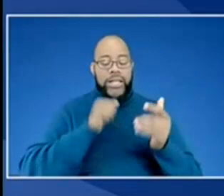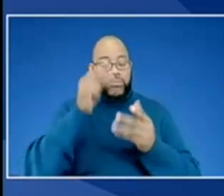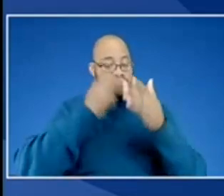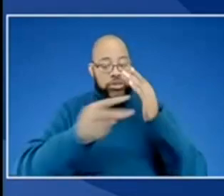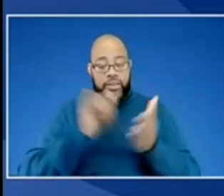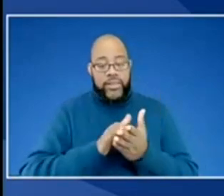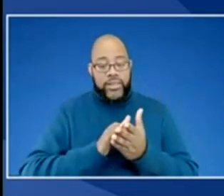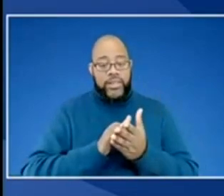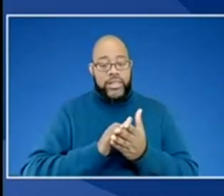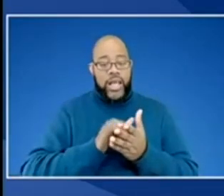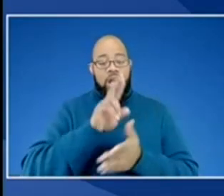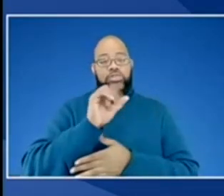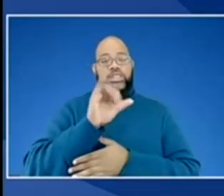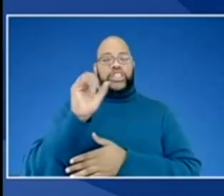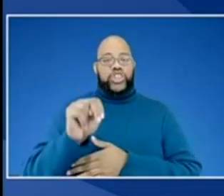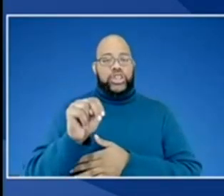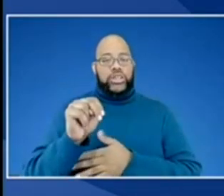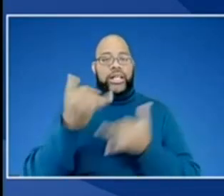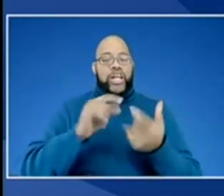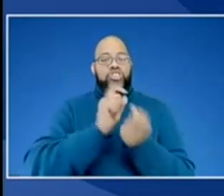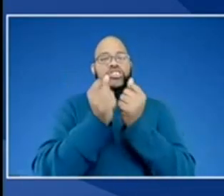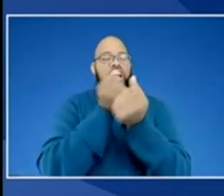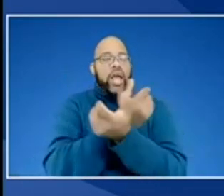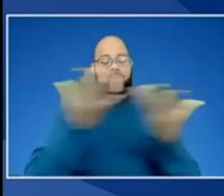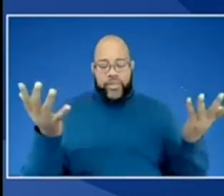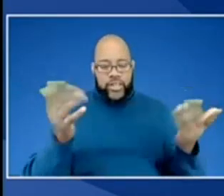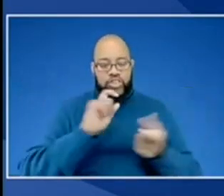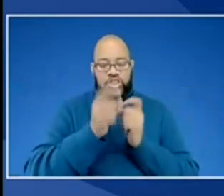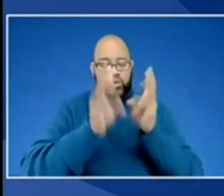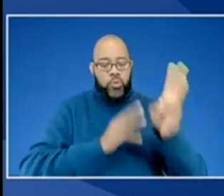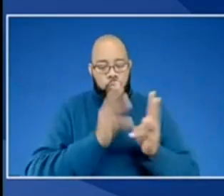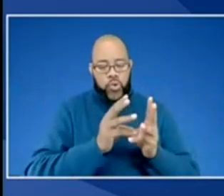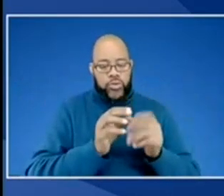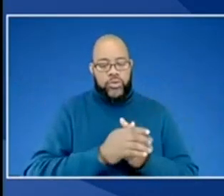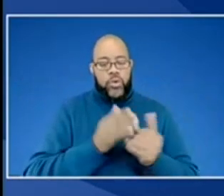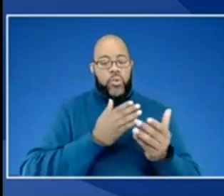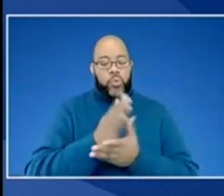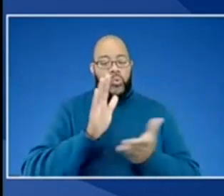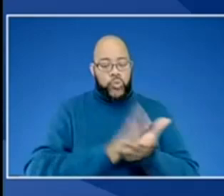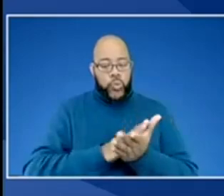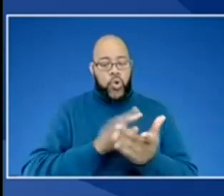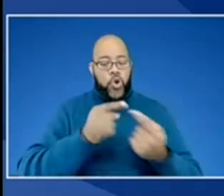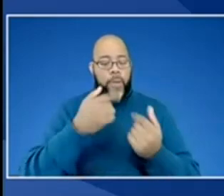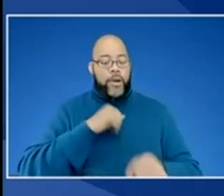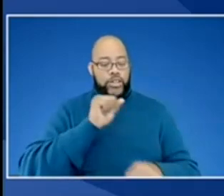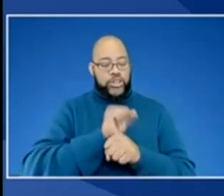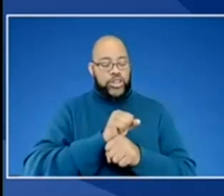Recession and how it changed, everything changed the world midway through school. It hurt my job prospects and it really